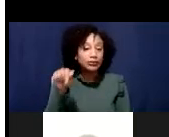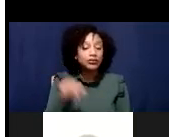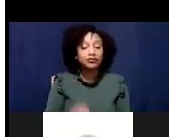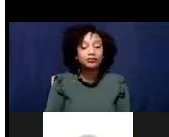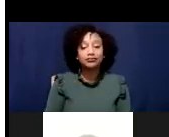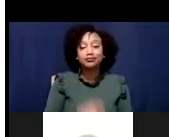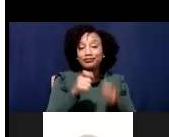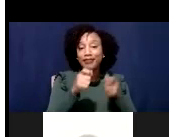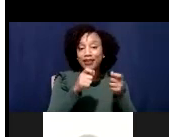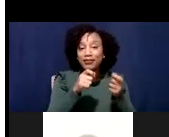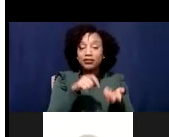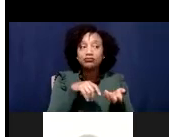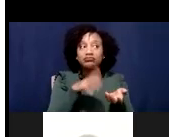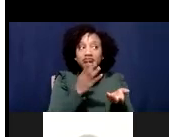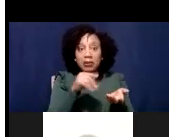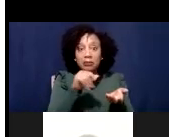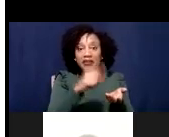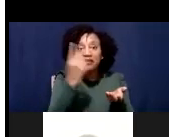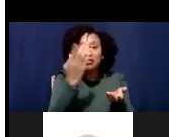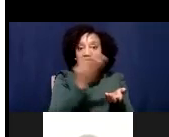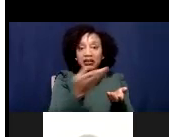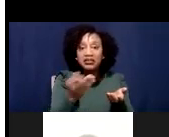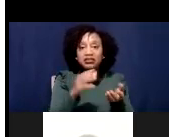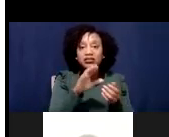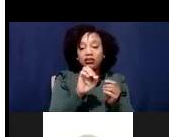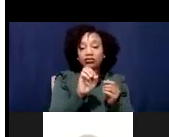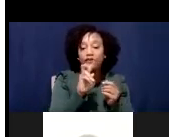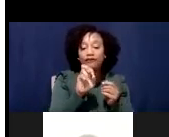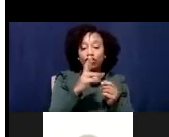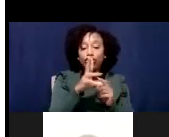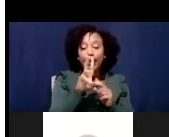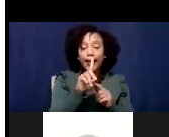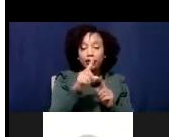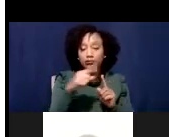again, we recommend you be specific about what kind of administrative overhead,